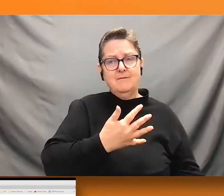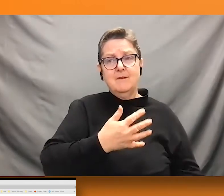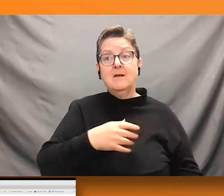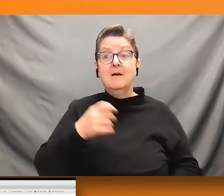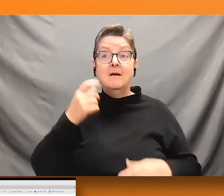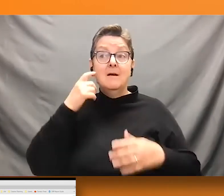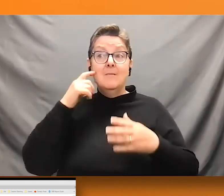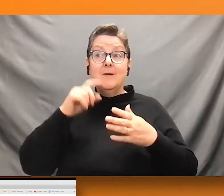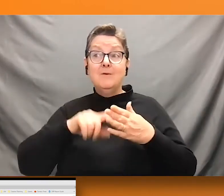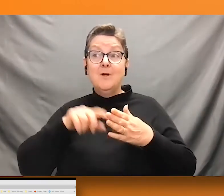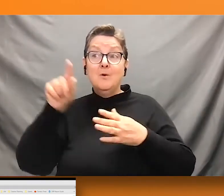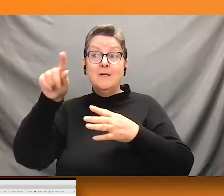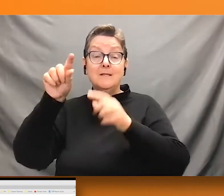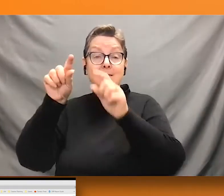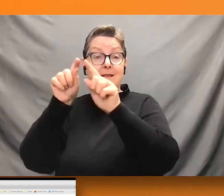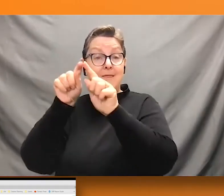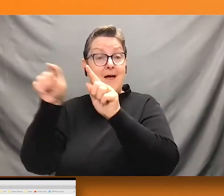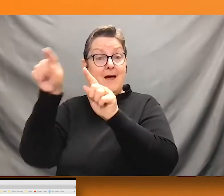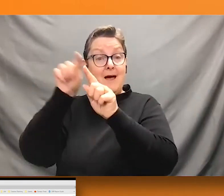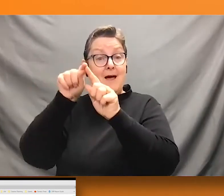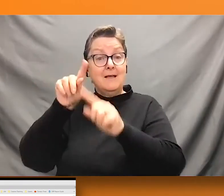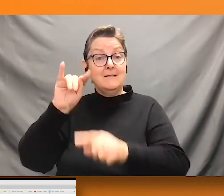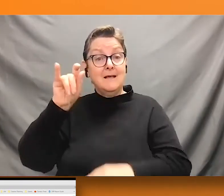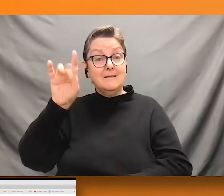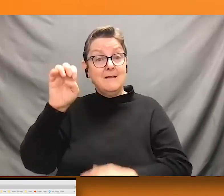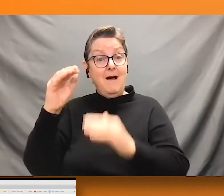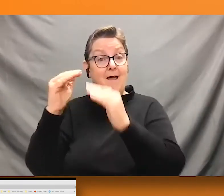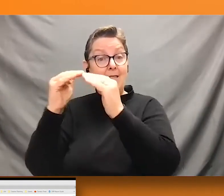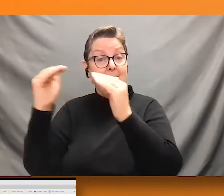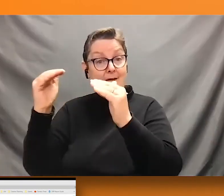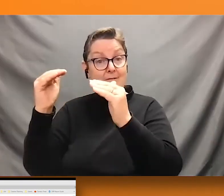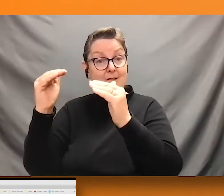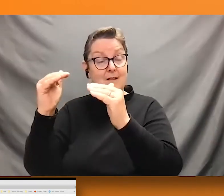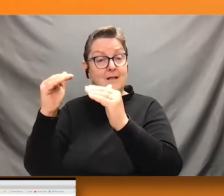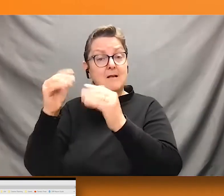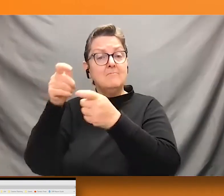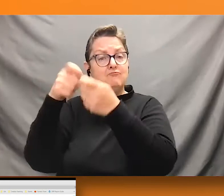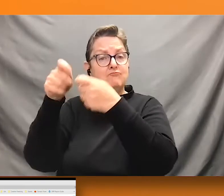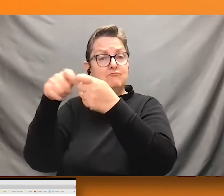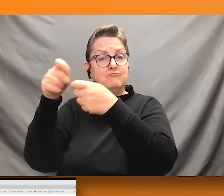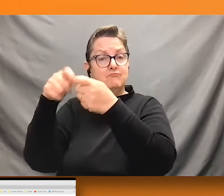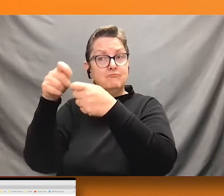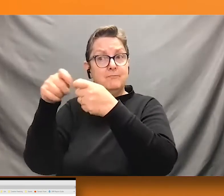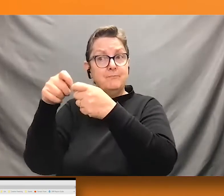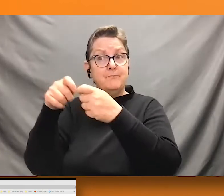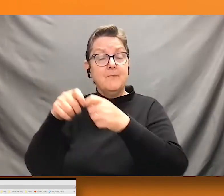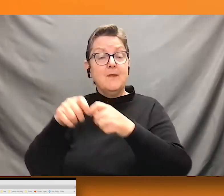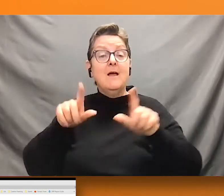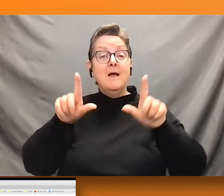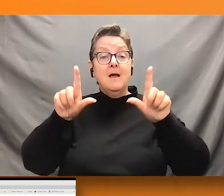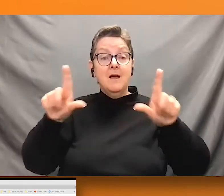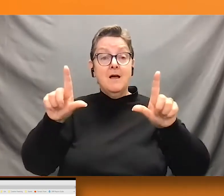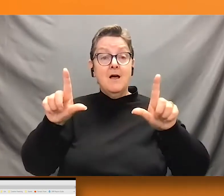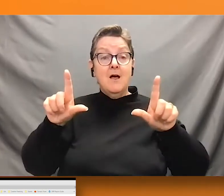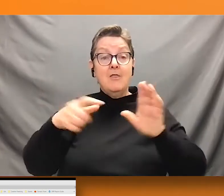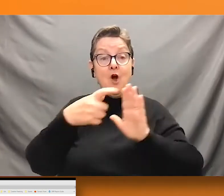it tells you down here it's a text level of 5. So, fifth grade-ish. What you notice is that the title pretty much doesn't change.